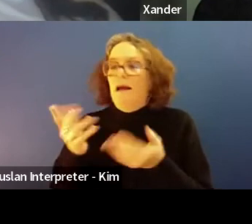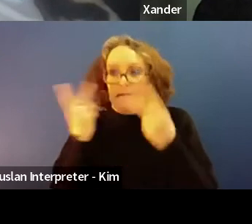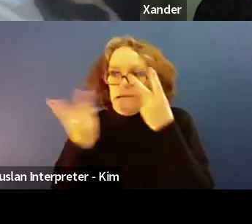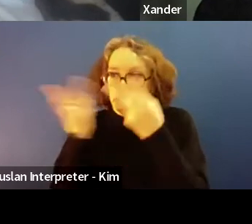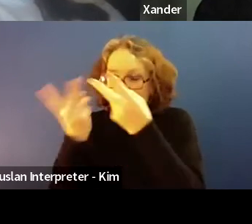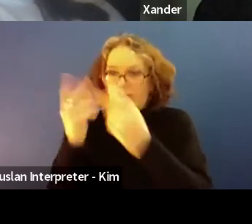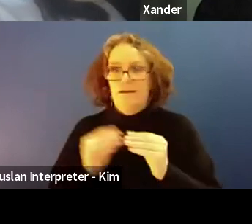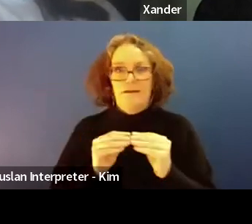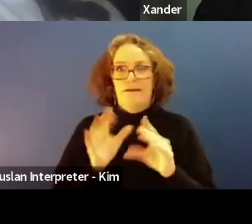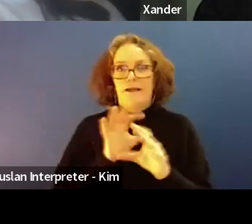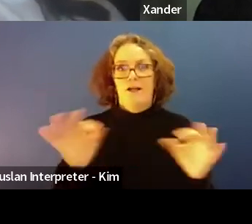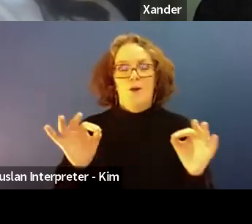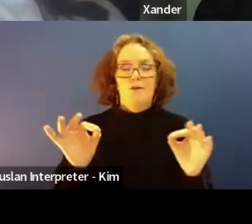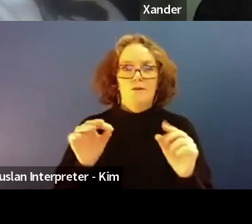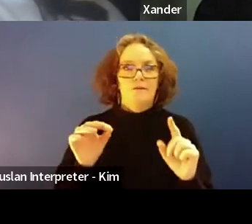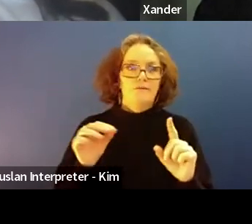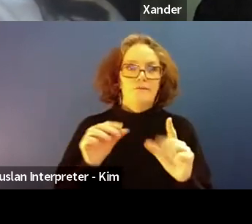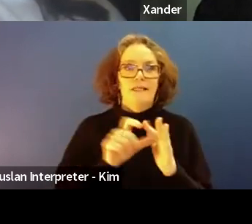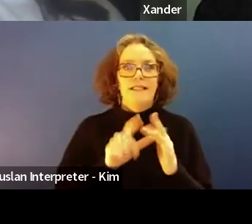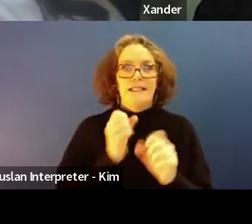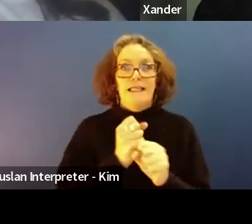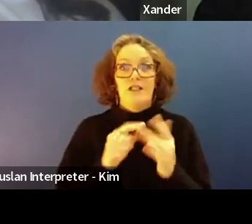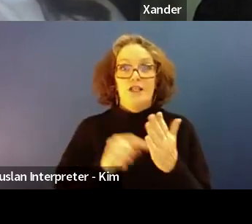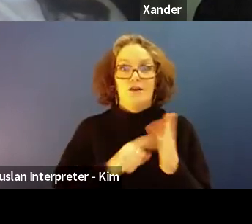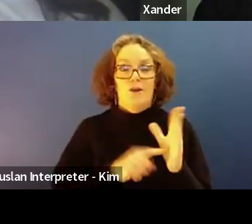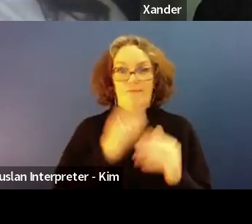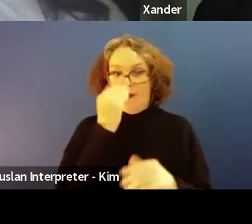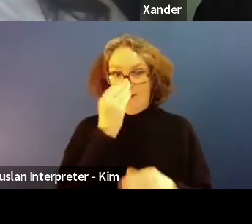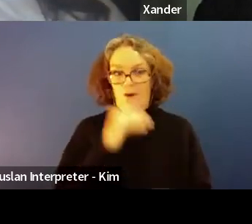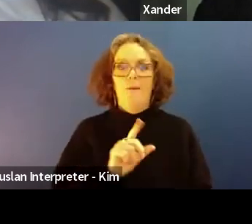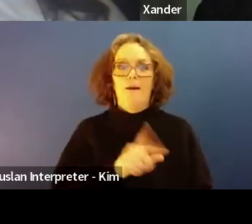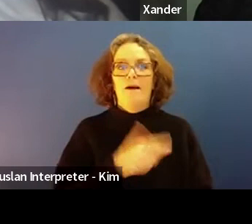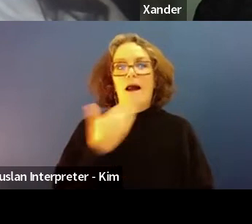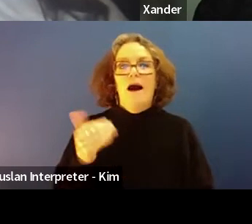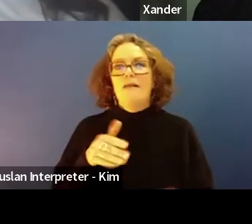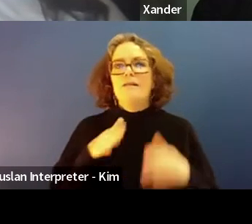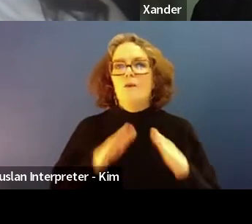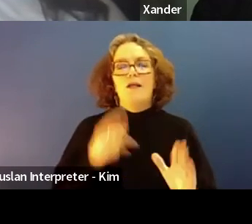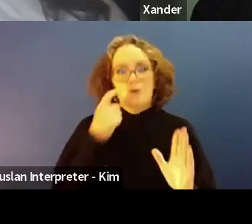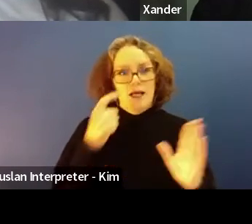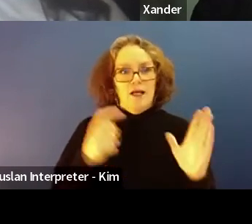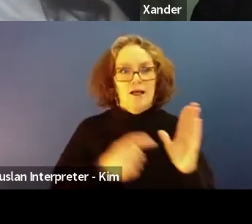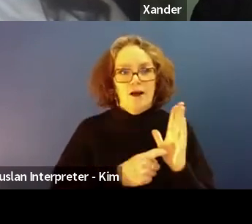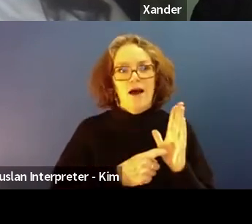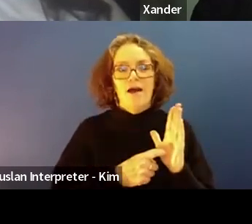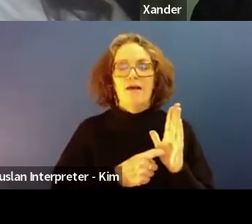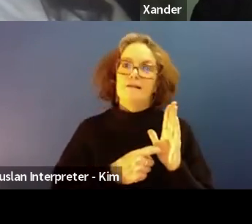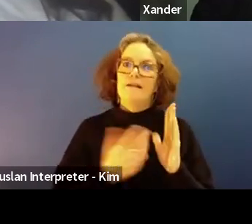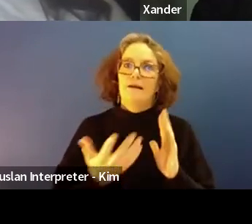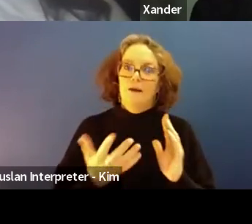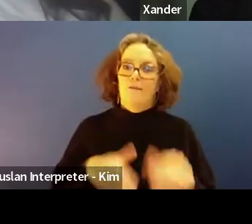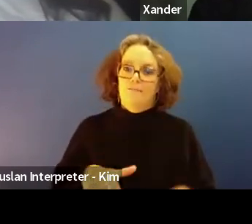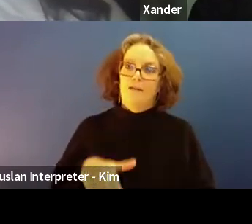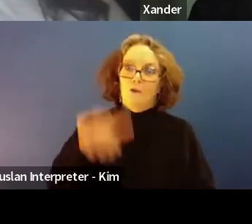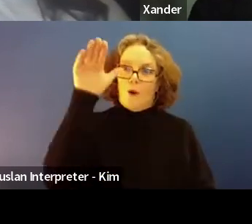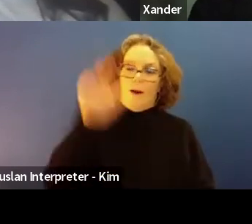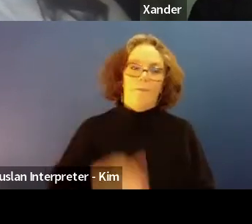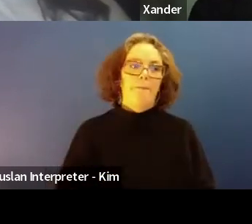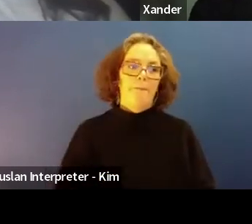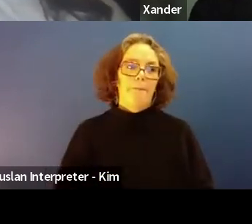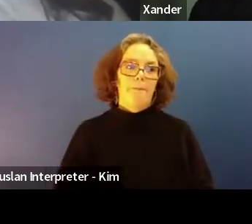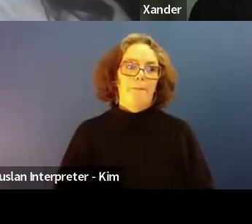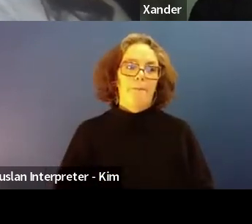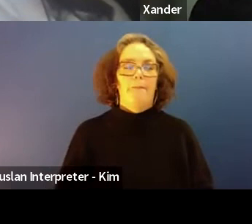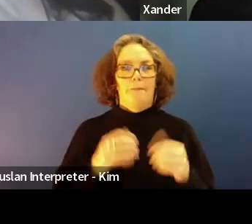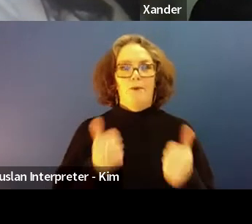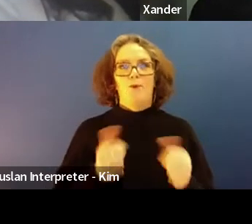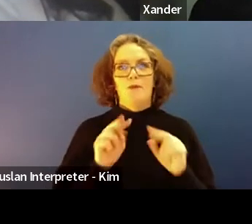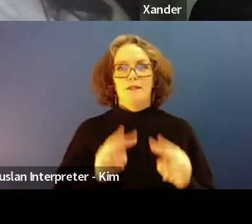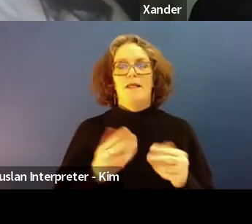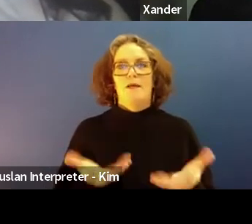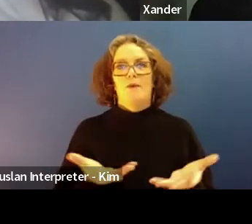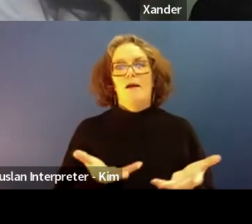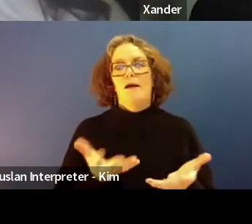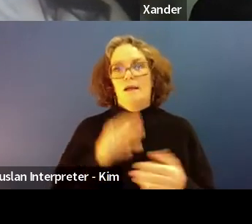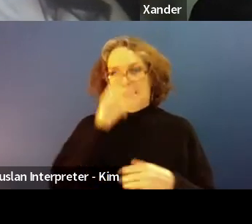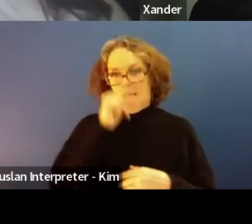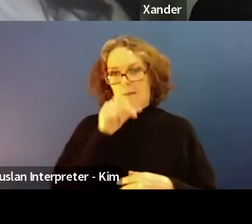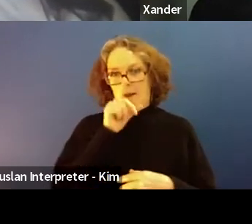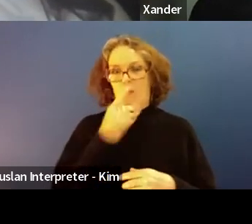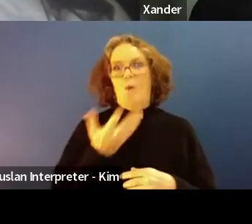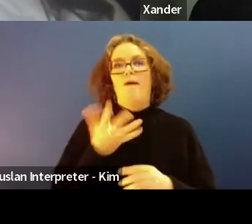And so I just thought it was a nice way to recognize how much we've all grown up in particularly with our young people that being part of this, these webinars, have come from as well.